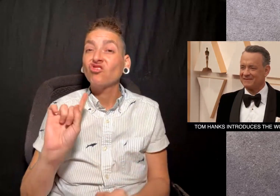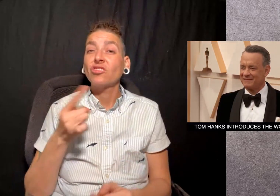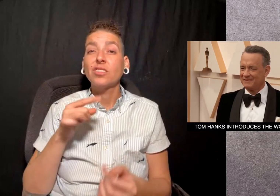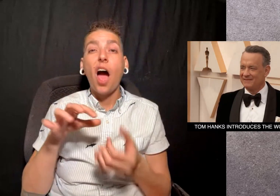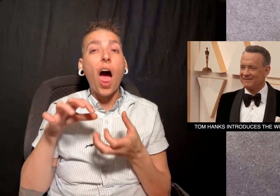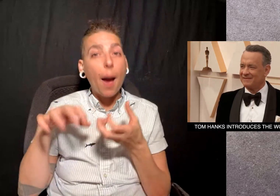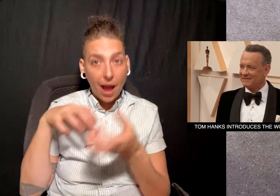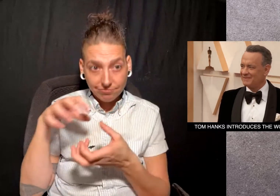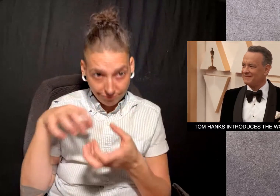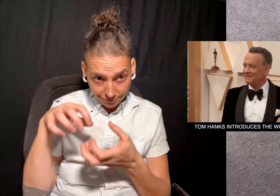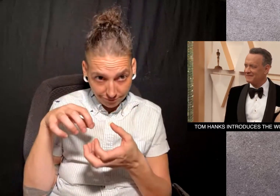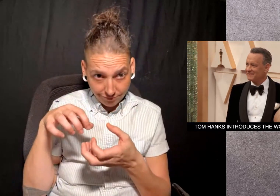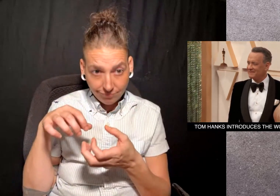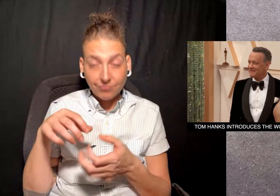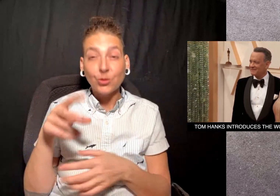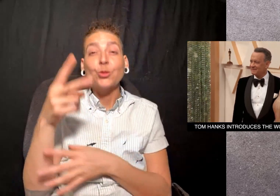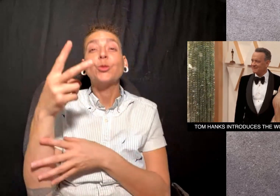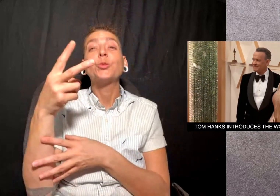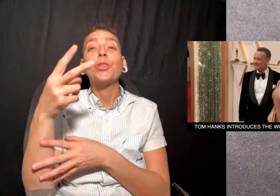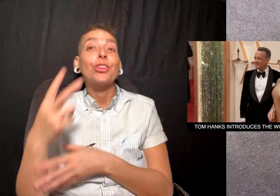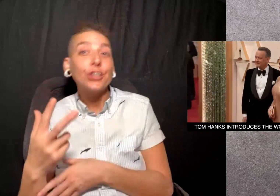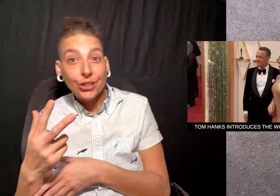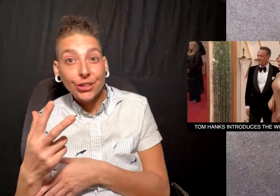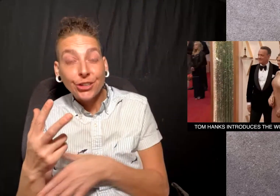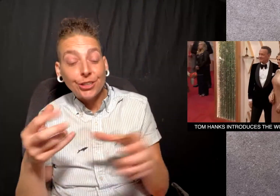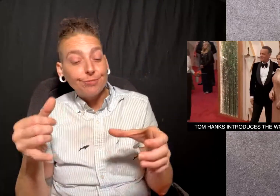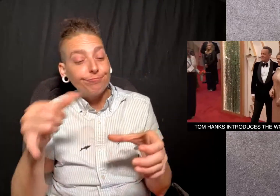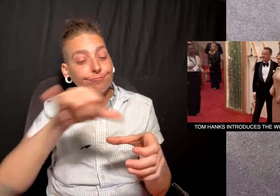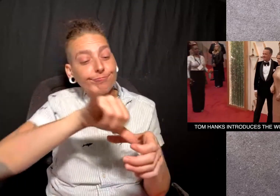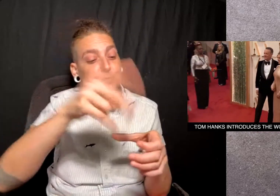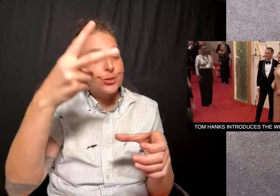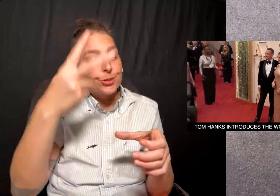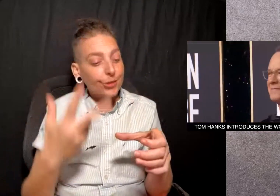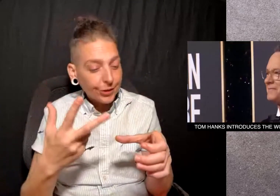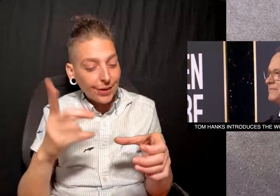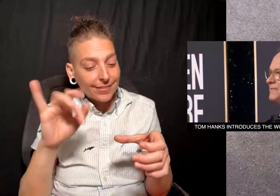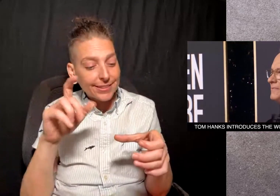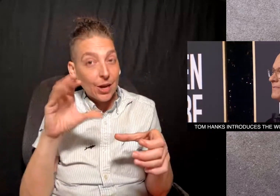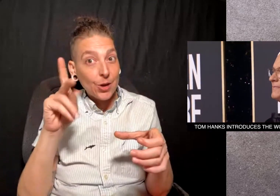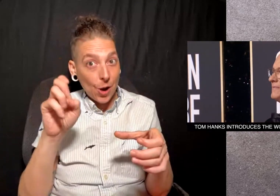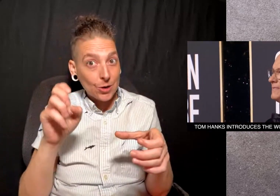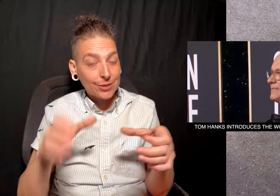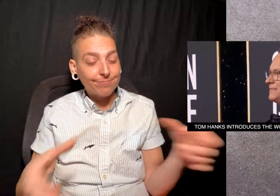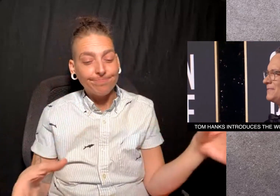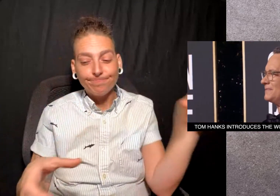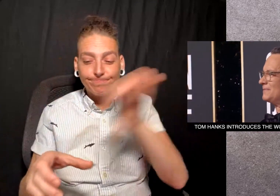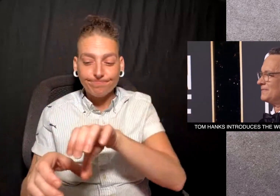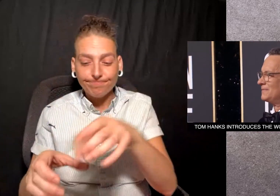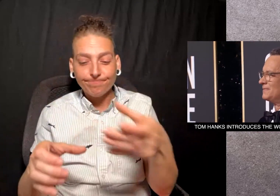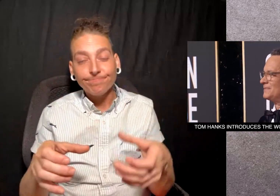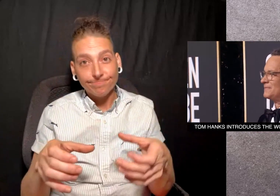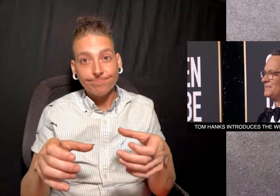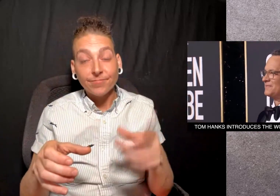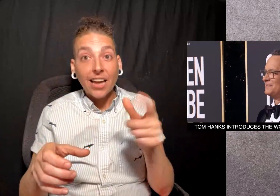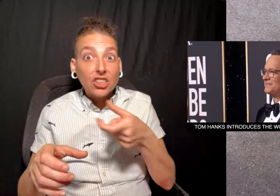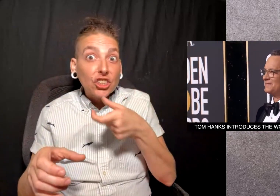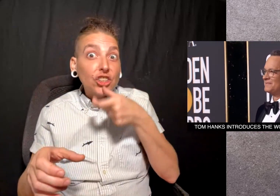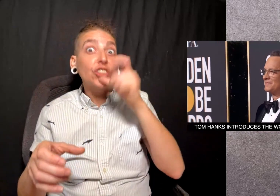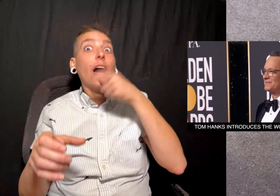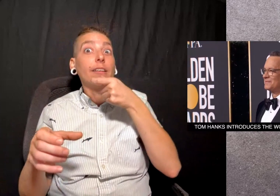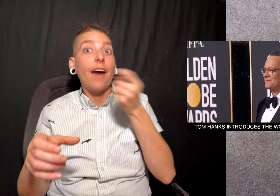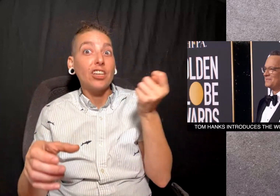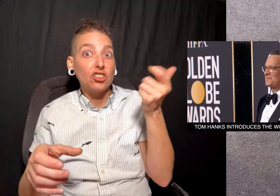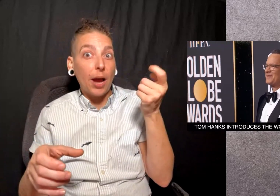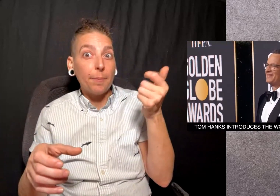just combine two thirds of a Diet Coke of your choosing then add a shot of champagne